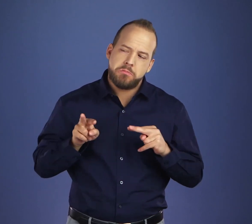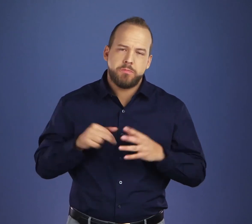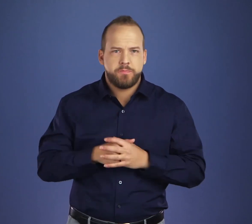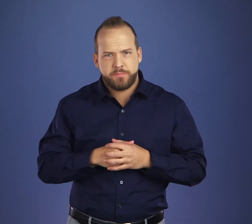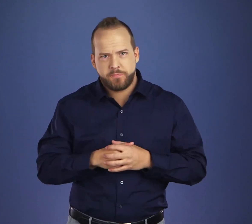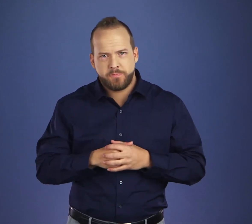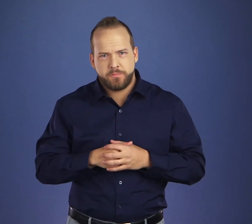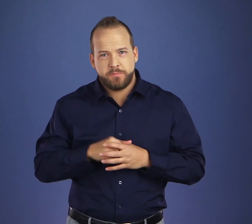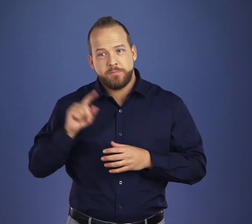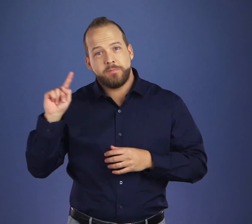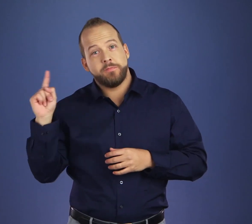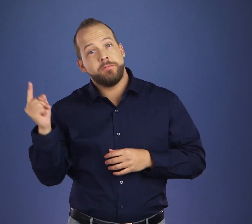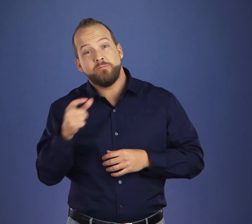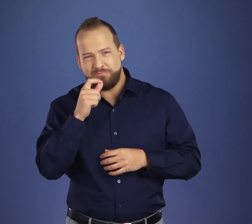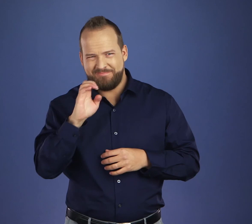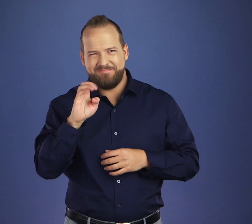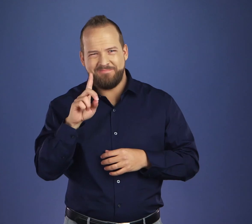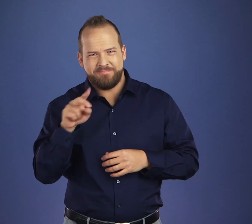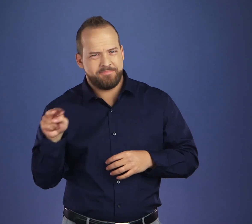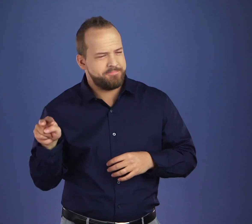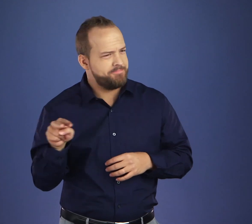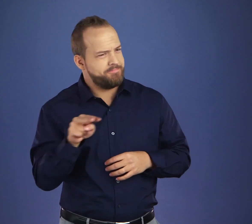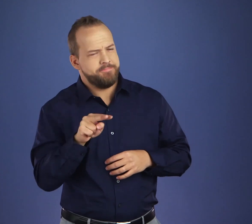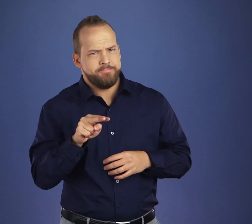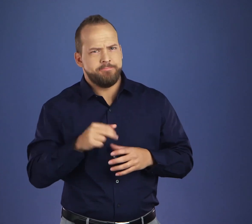To their consternation, Ed appeared.